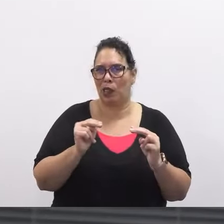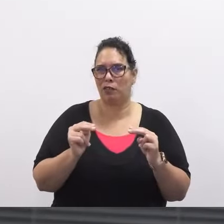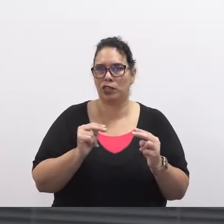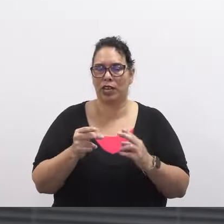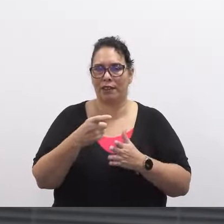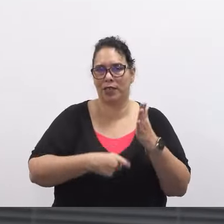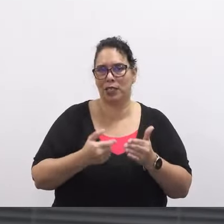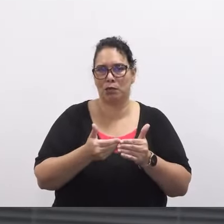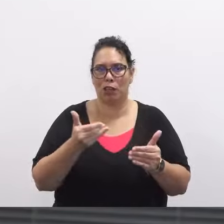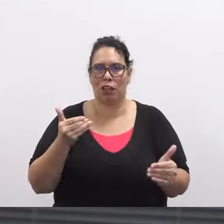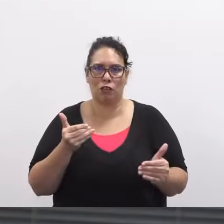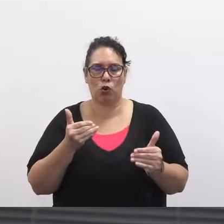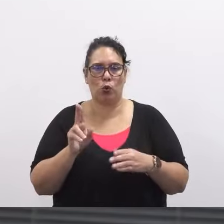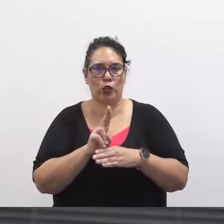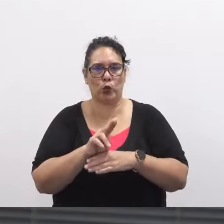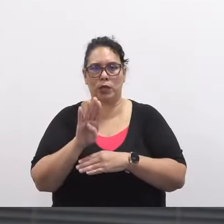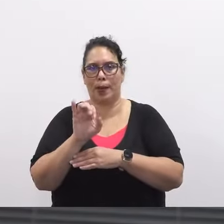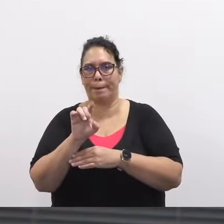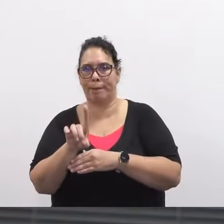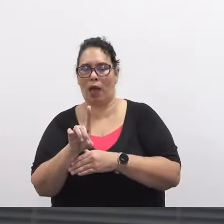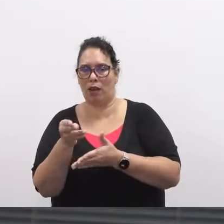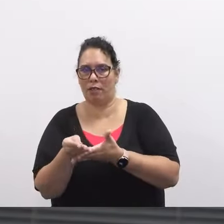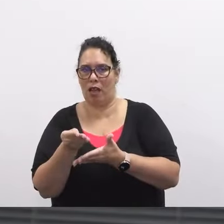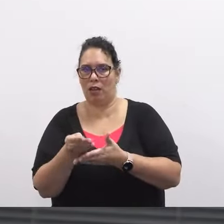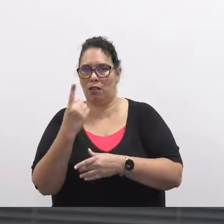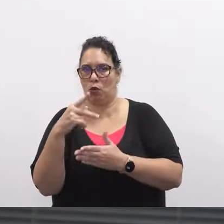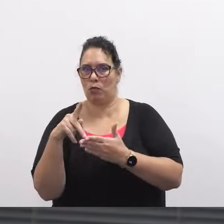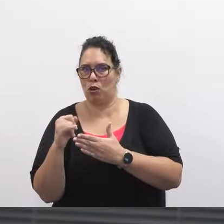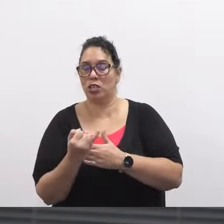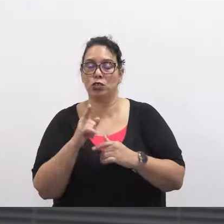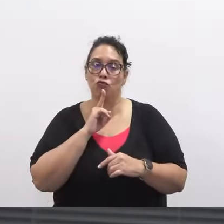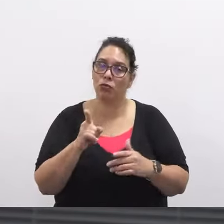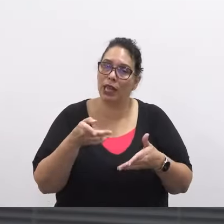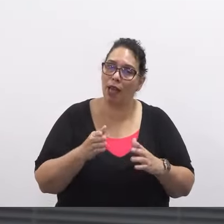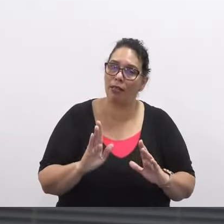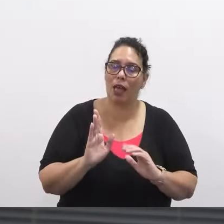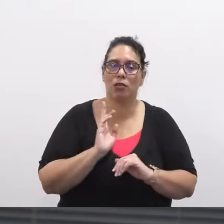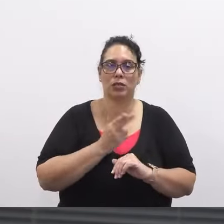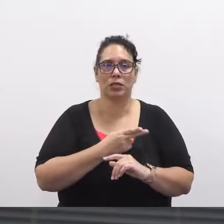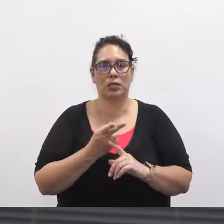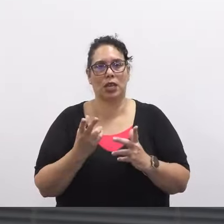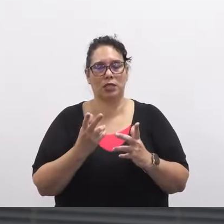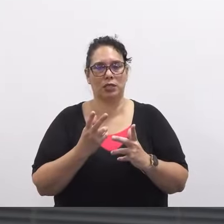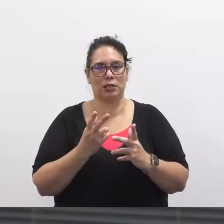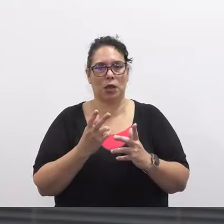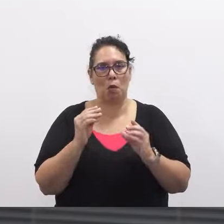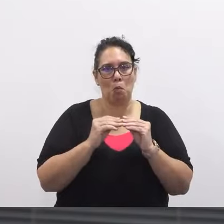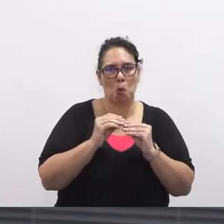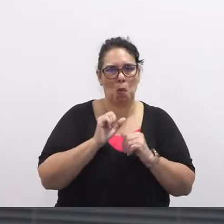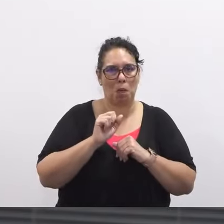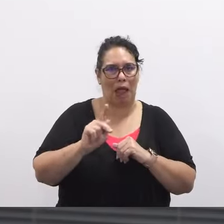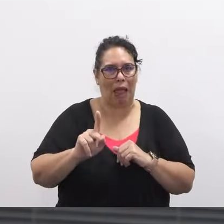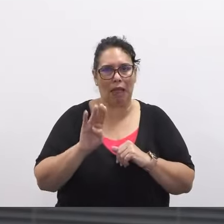before we dip into the bond funds for our project. So it really allows us to put more back into the bond program at the end of the day.